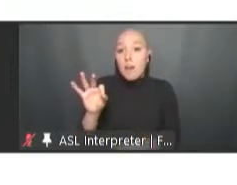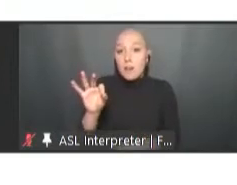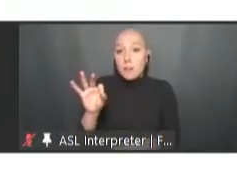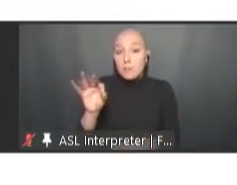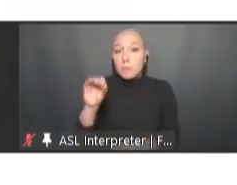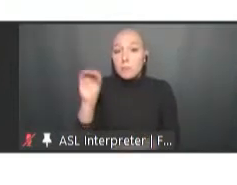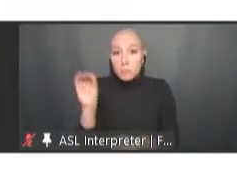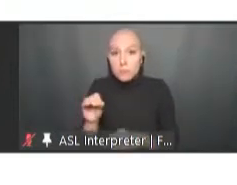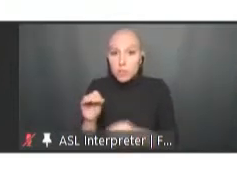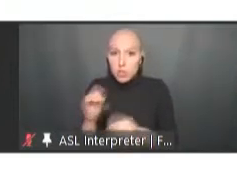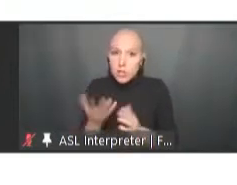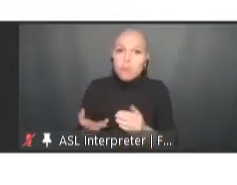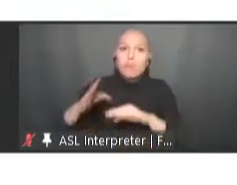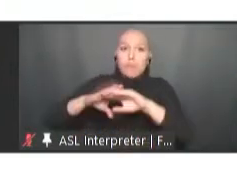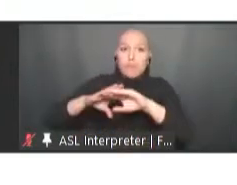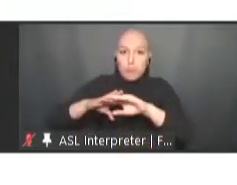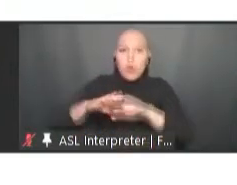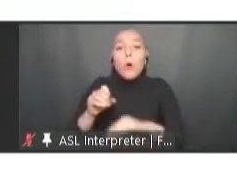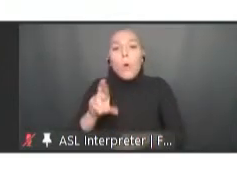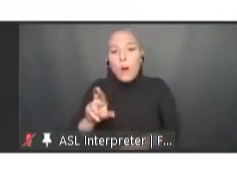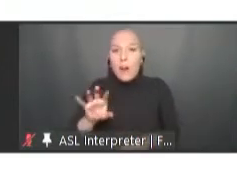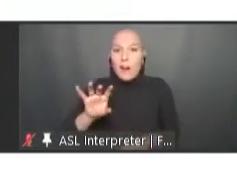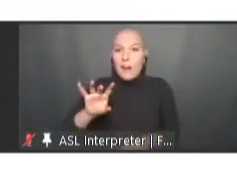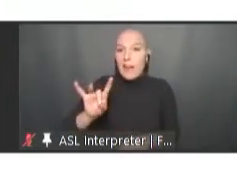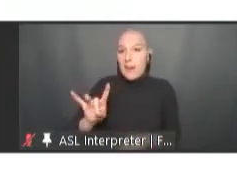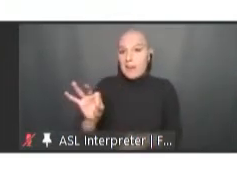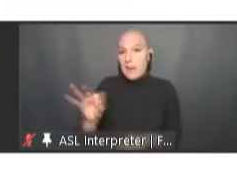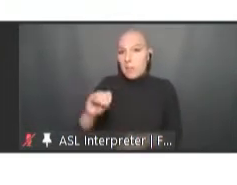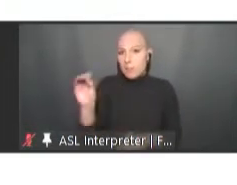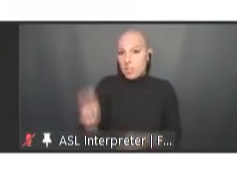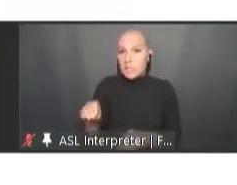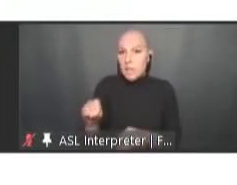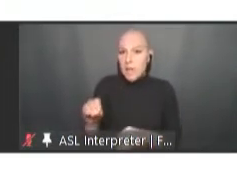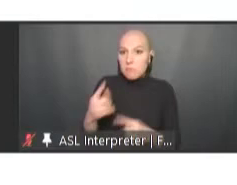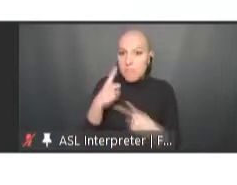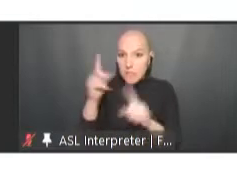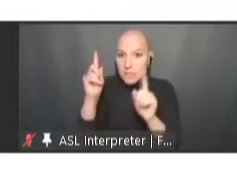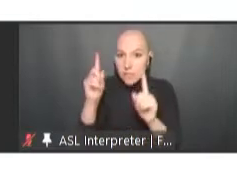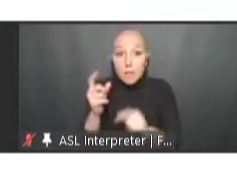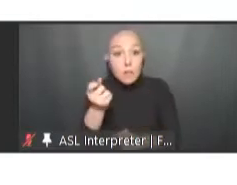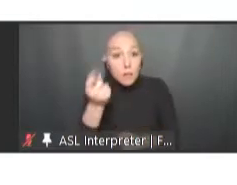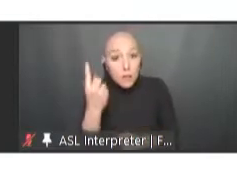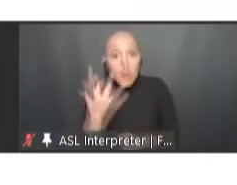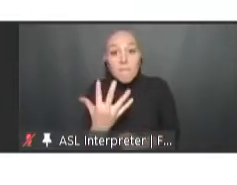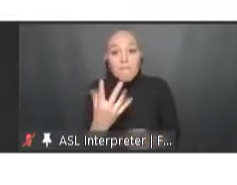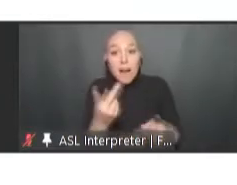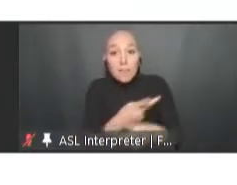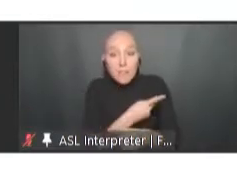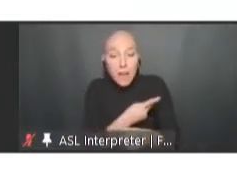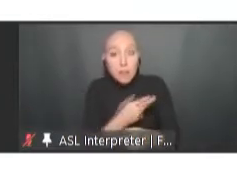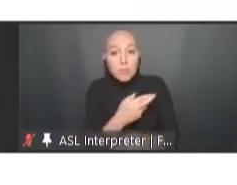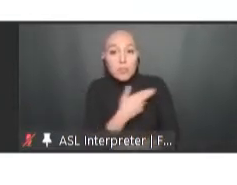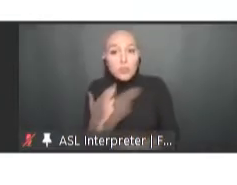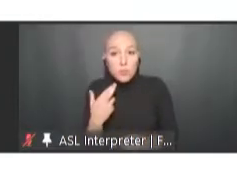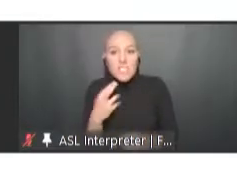or 89 percent VE, five times the risk of infection during Delta predominance or 80 percent VE,